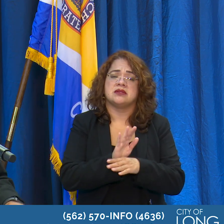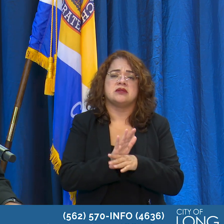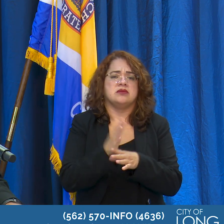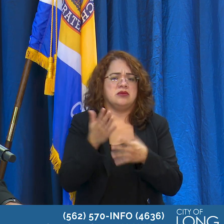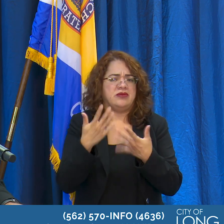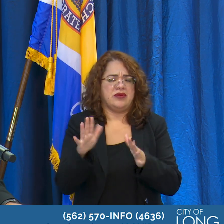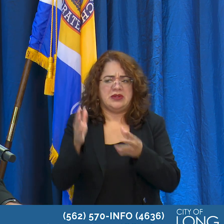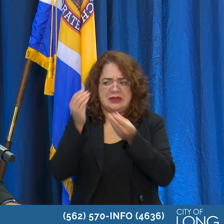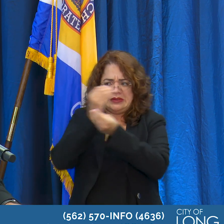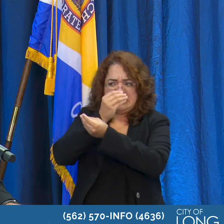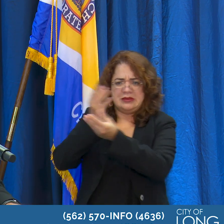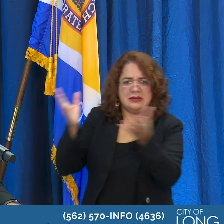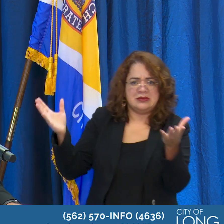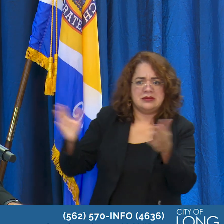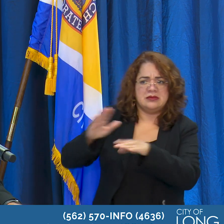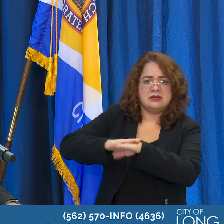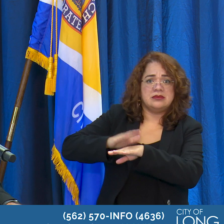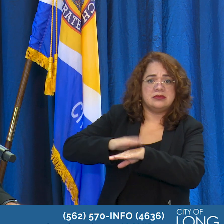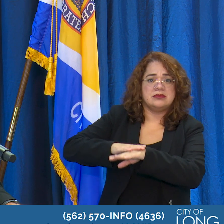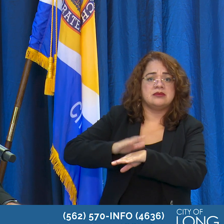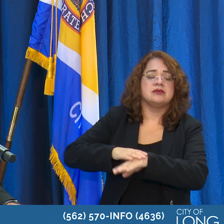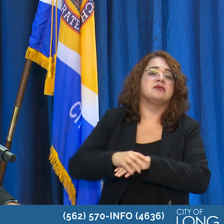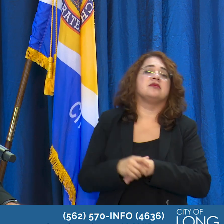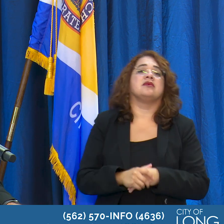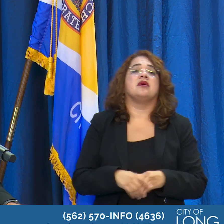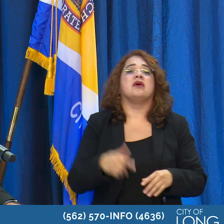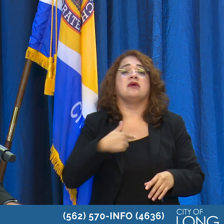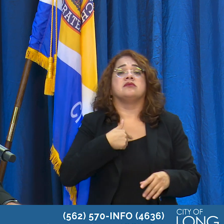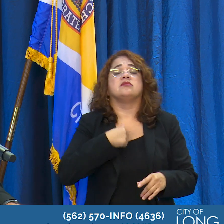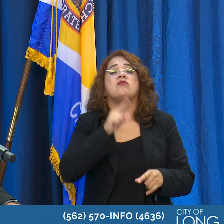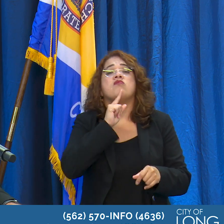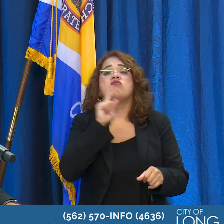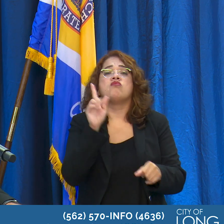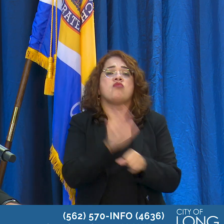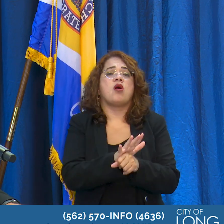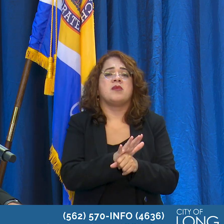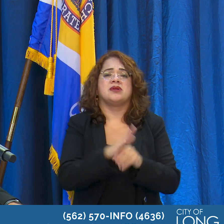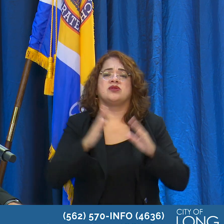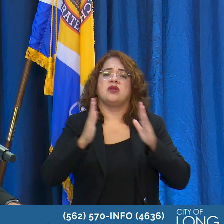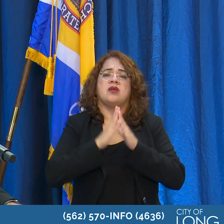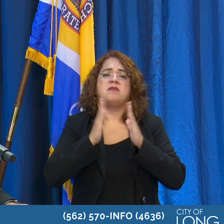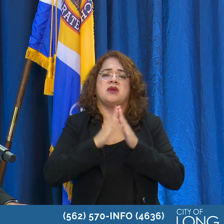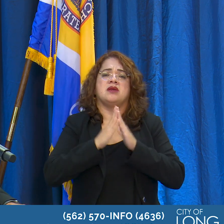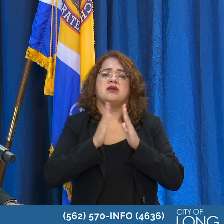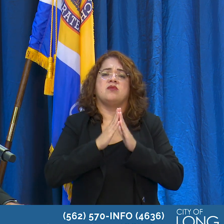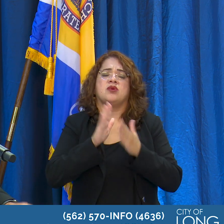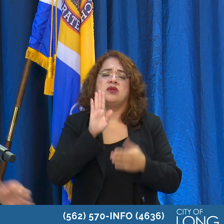this update. I promised to our business community, as had did our